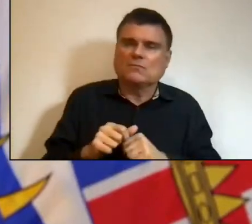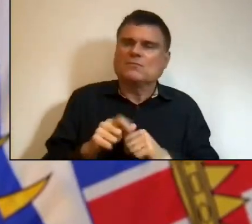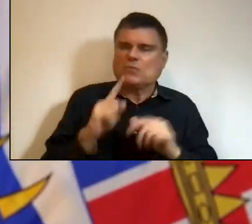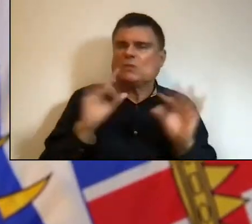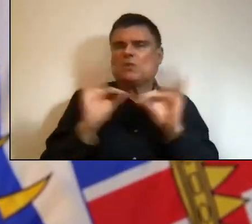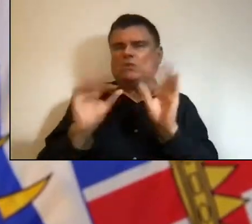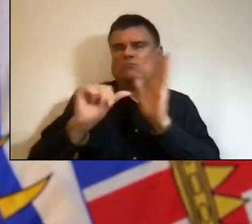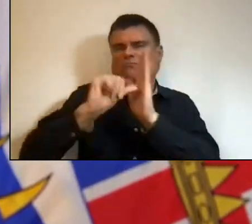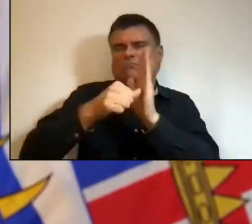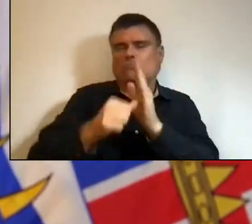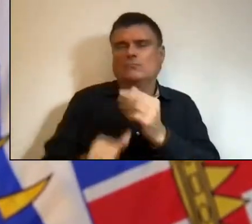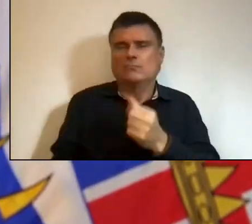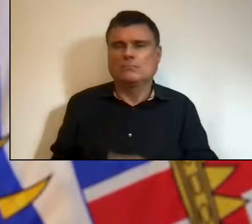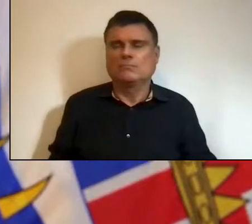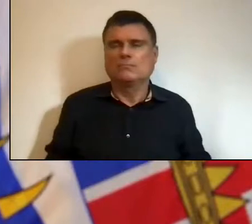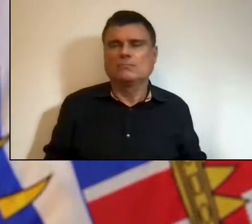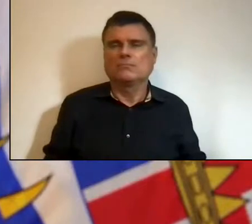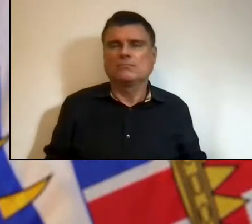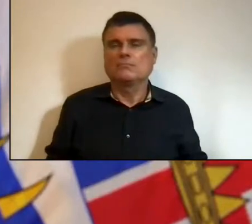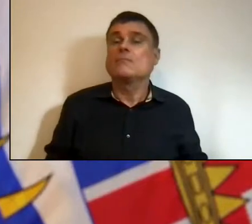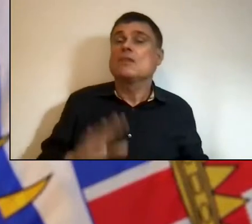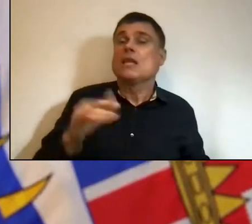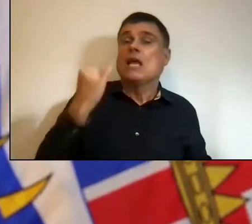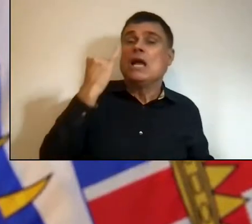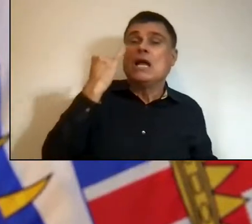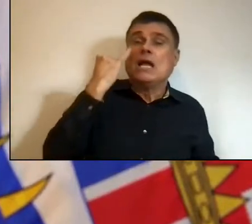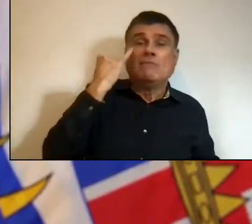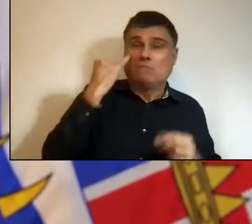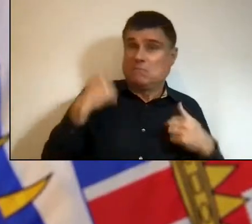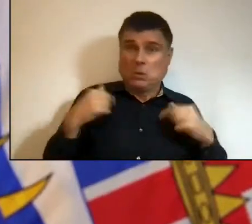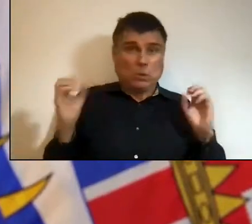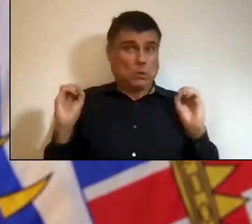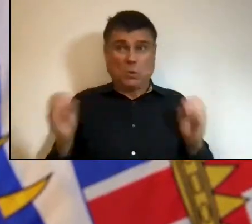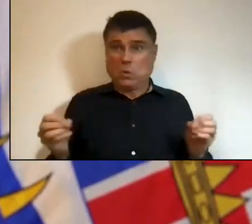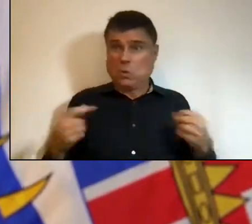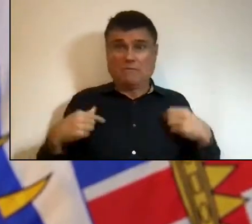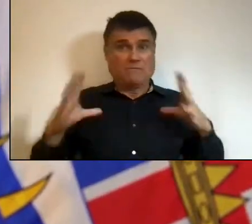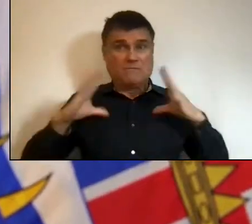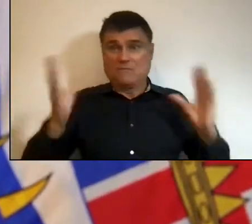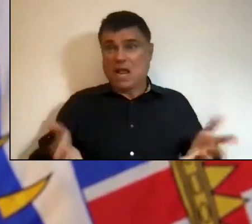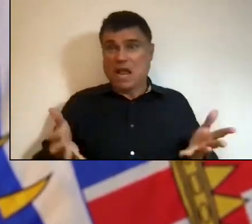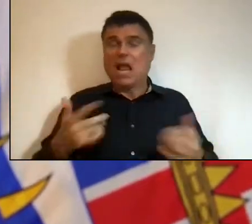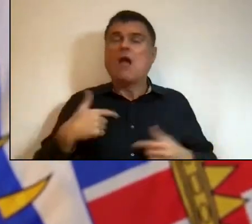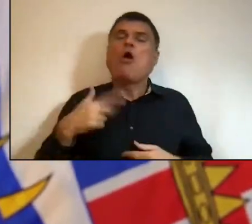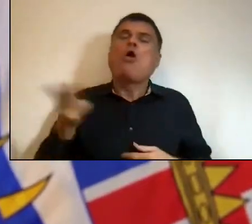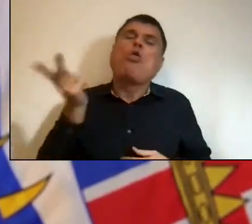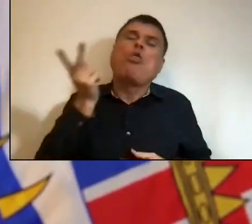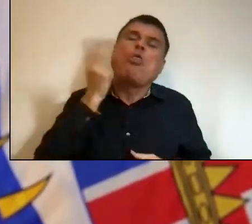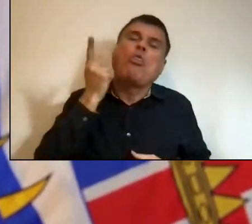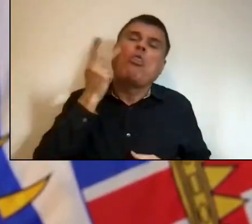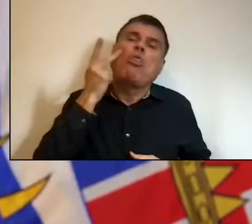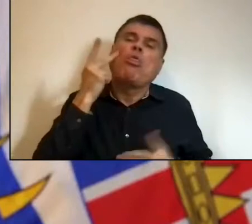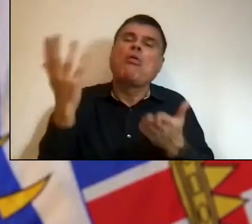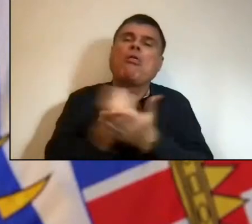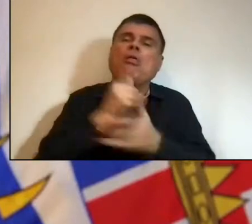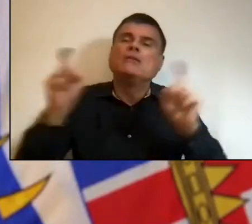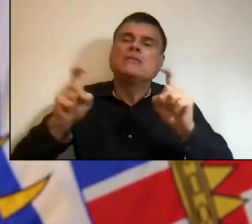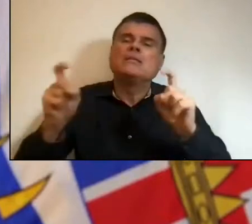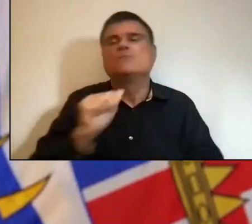we should not be going for testing. If you're asymptomatic right now, If you don't have any symptoms, we need to make sure